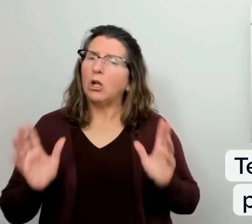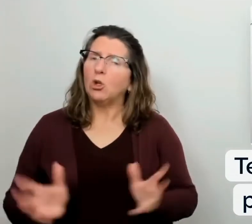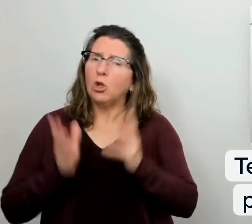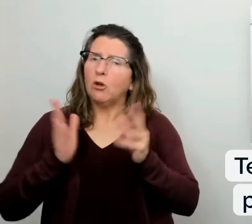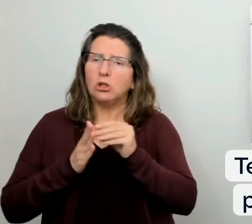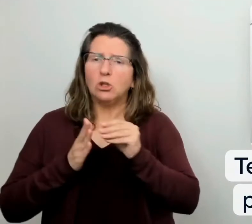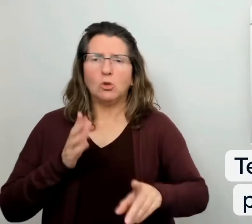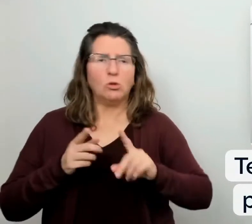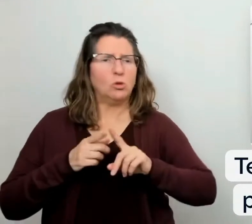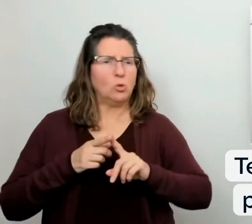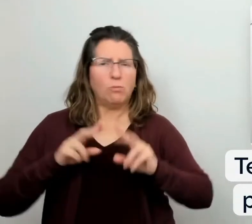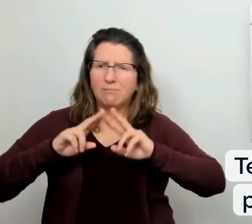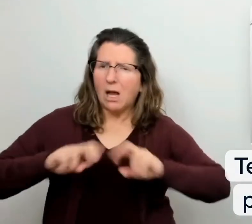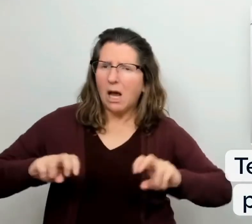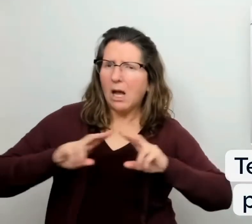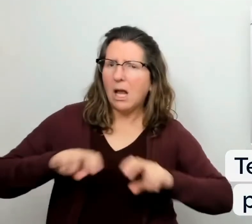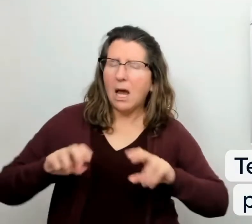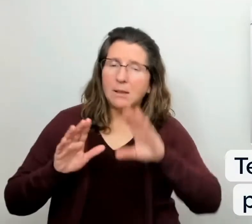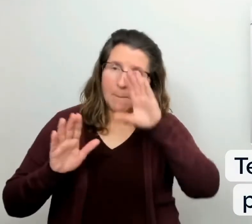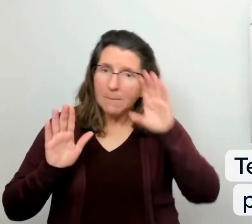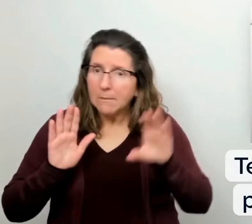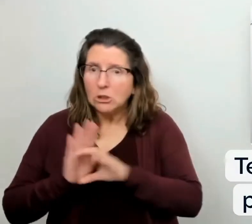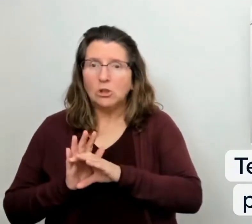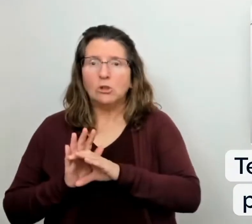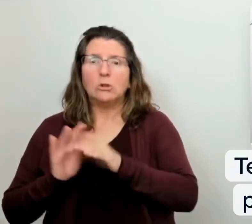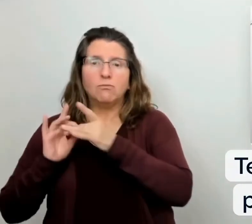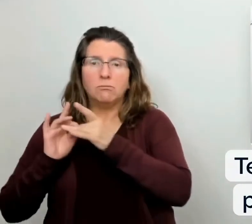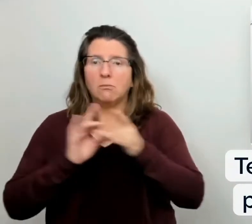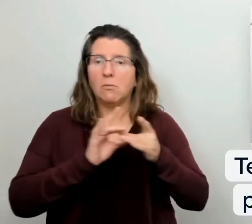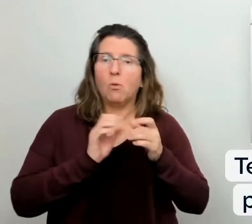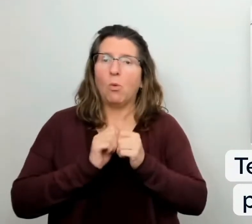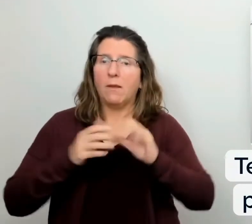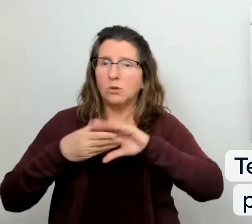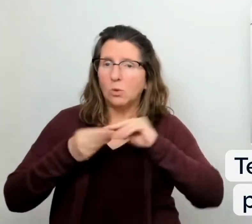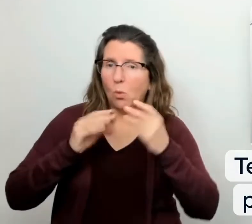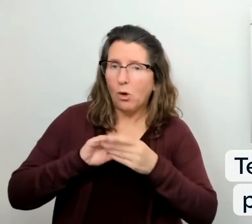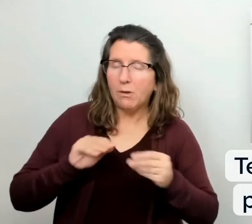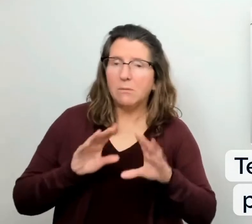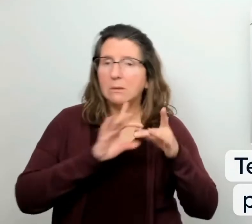Some are quite sophisticated. Pedagogically, you can encourage the students to analyze the pictures to see